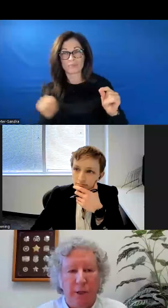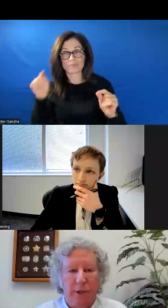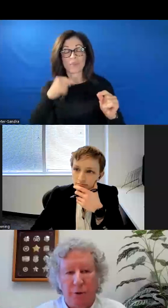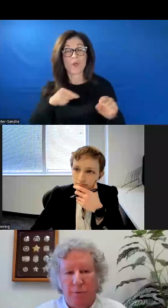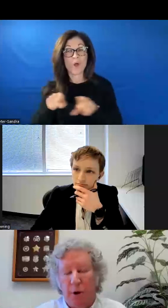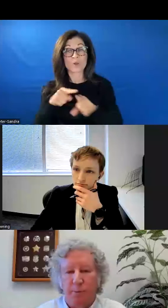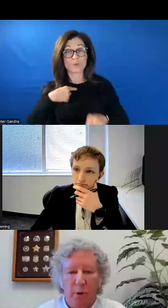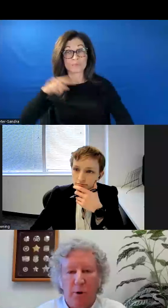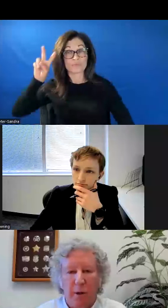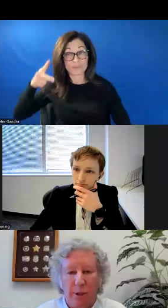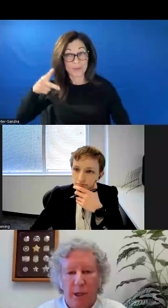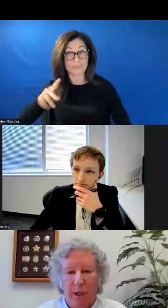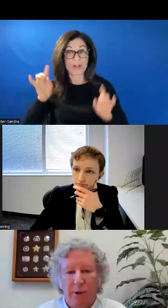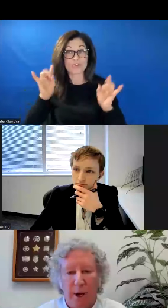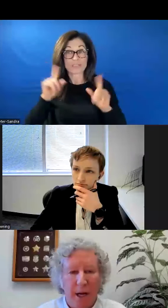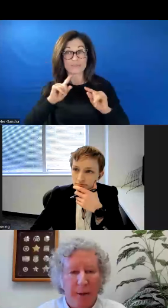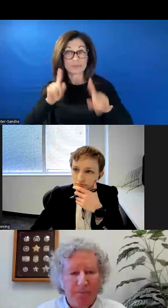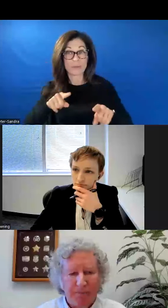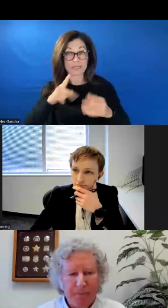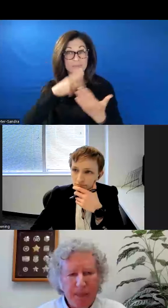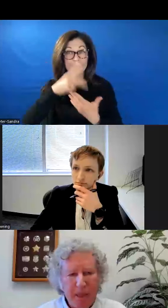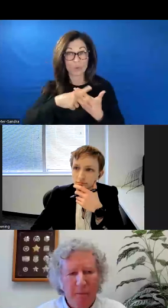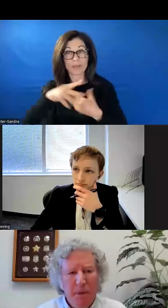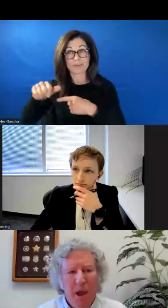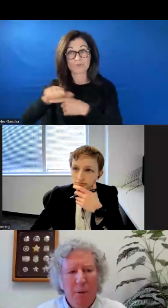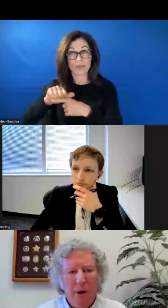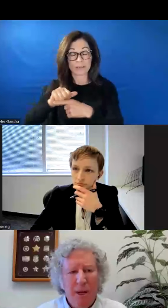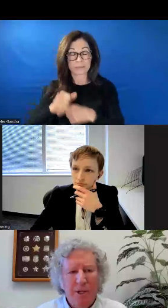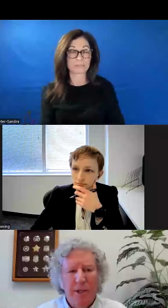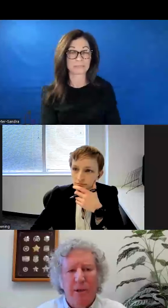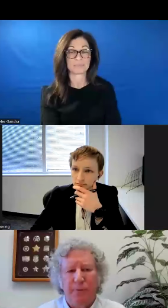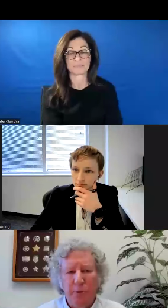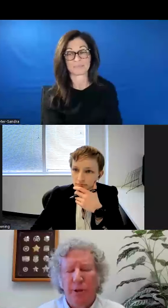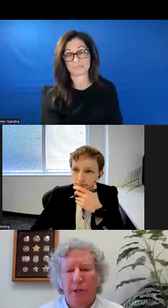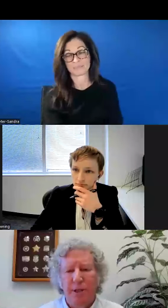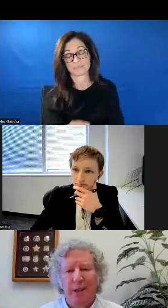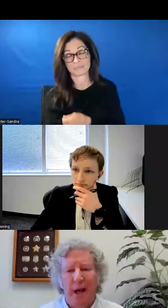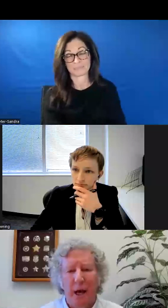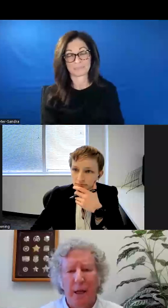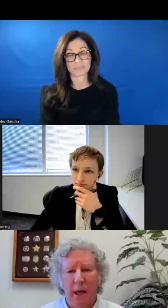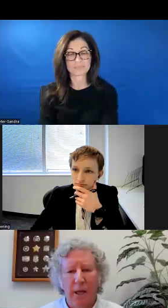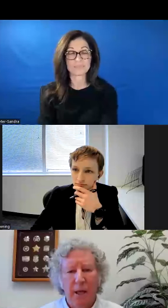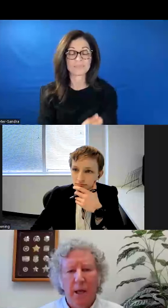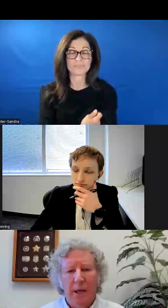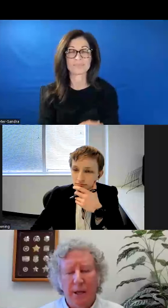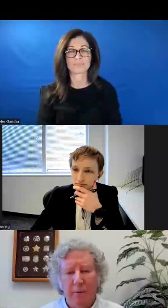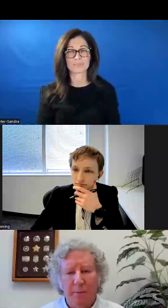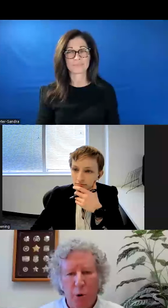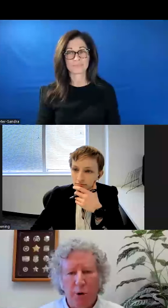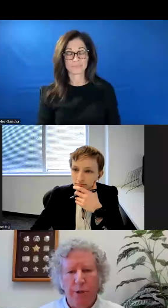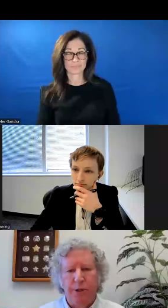CRISIS RESPONSE TRAINING. I WANT TO HIGHLIGHT THE IMPORTANCE